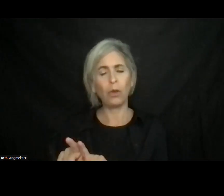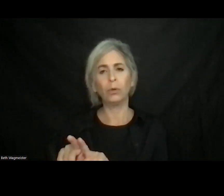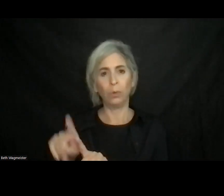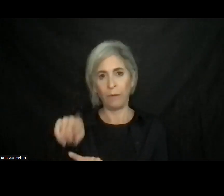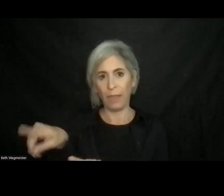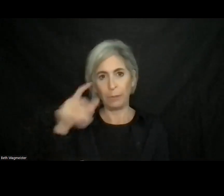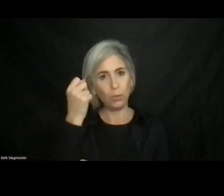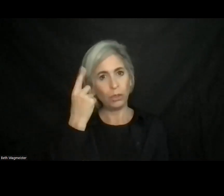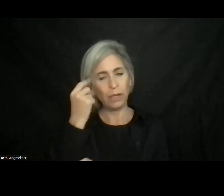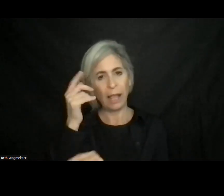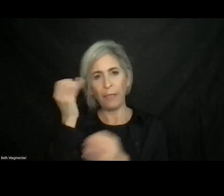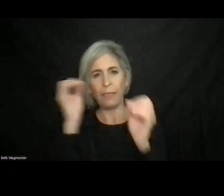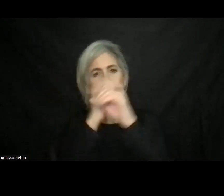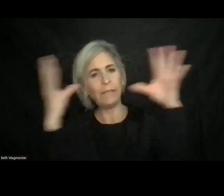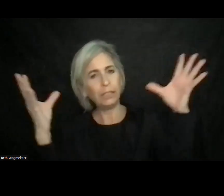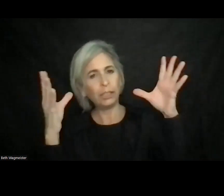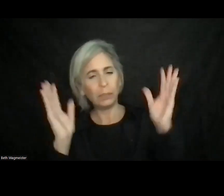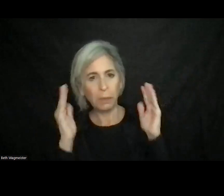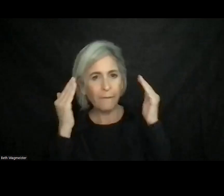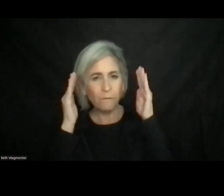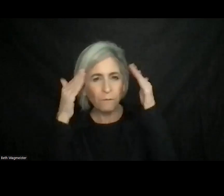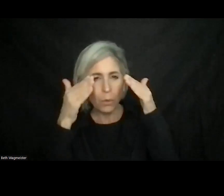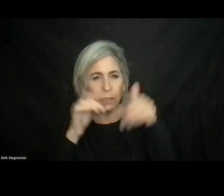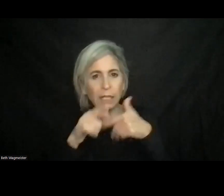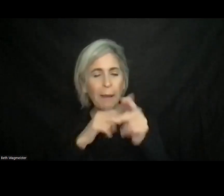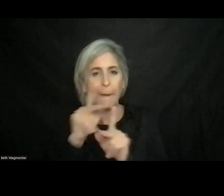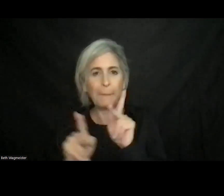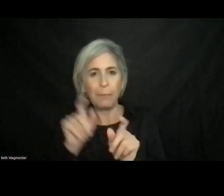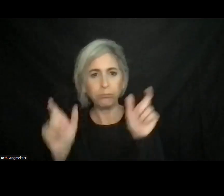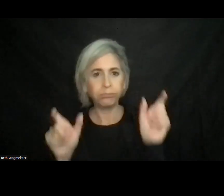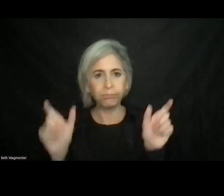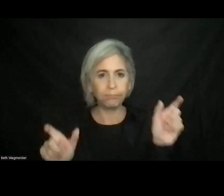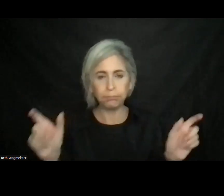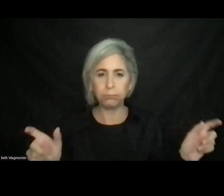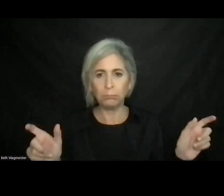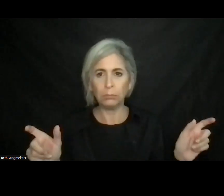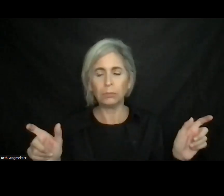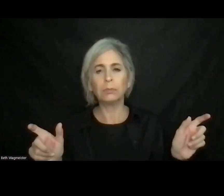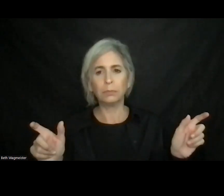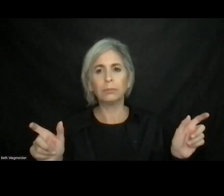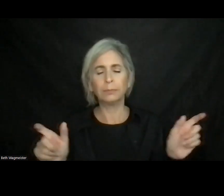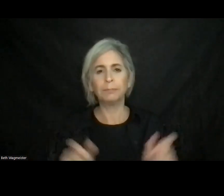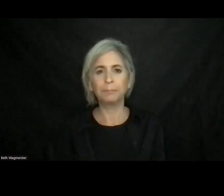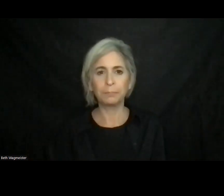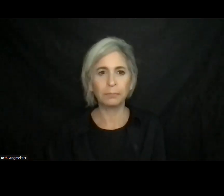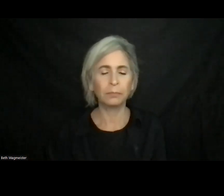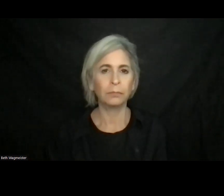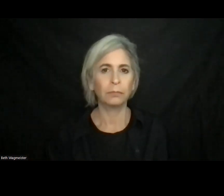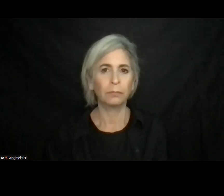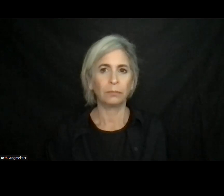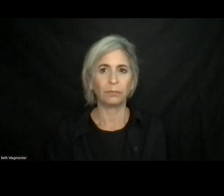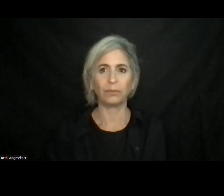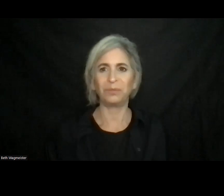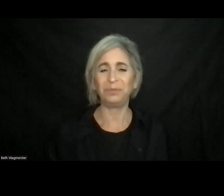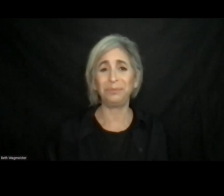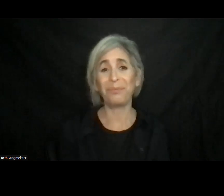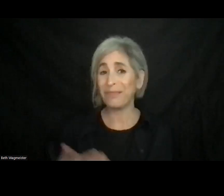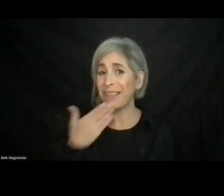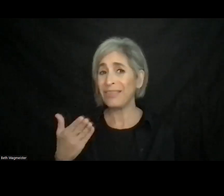focusing on every people in the tourism sector. >> MALCOLM MEISTRELL: Thank you. We have one final